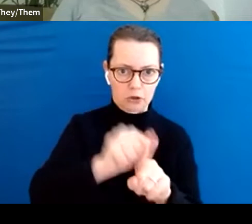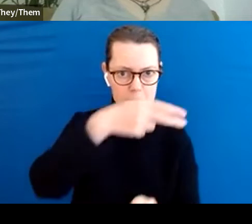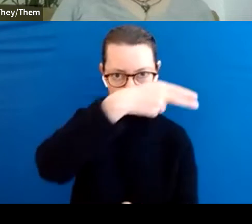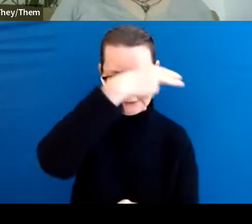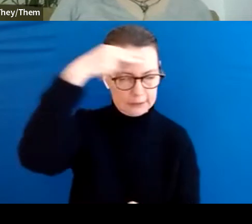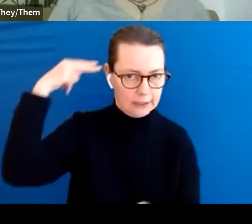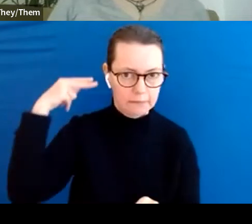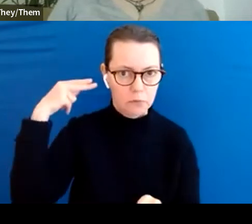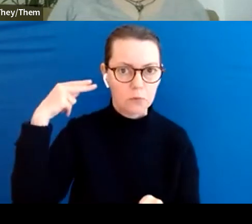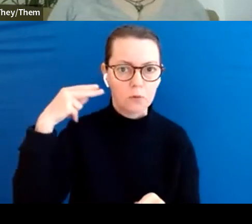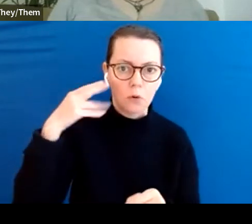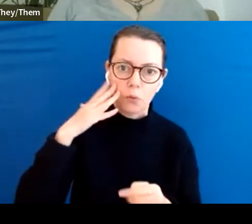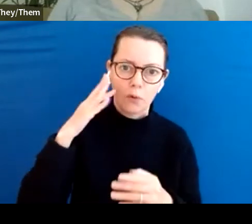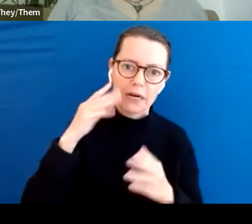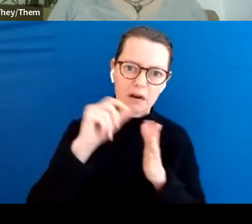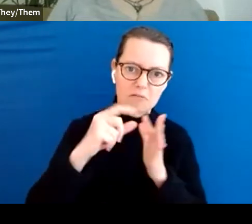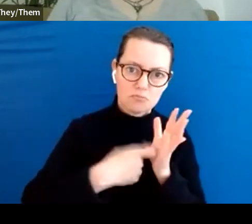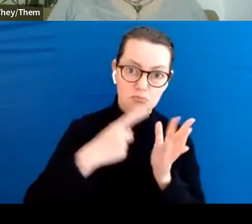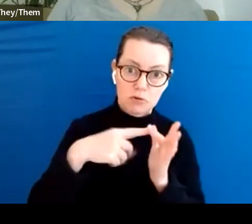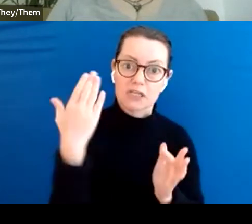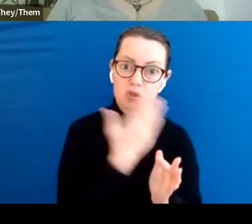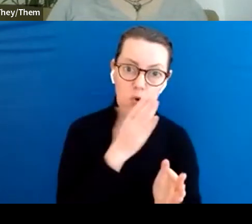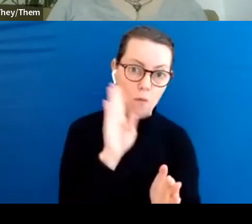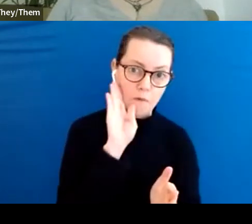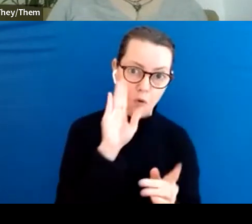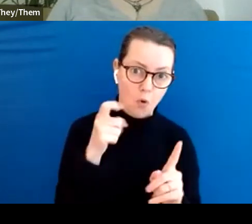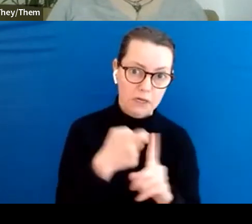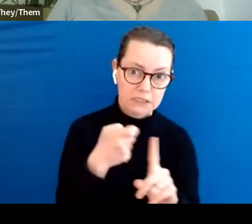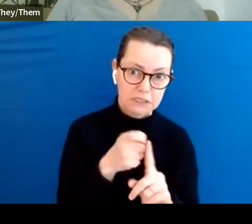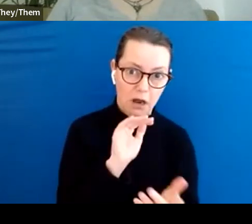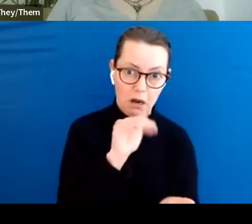the preschool age, or just before they get into kindergarten.